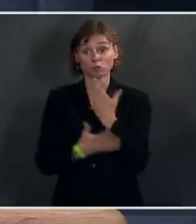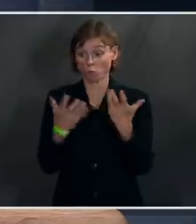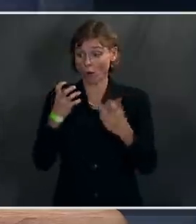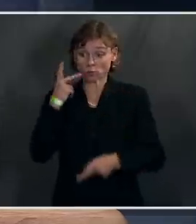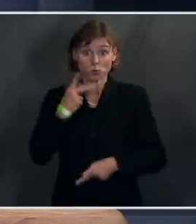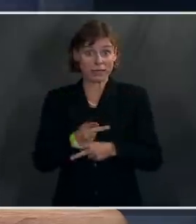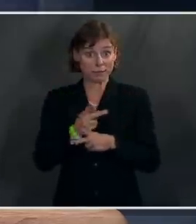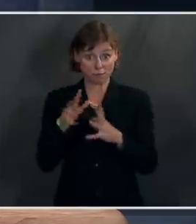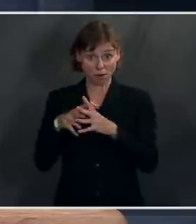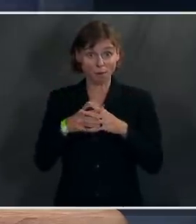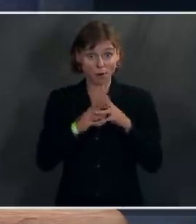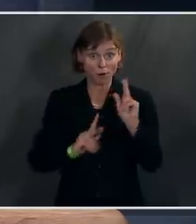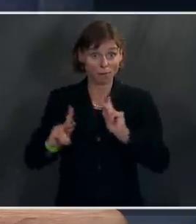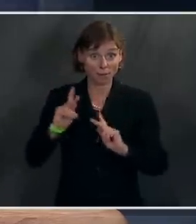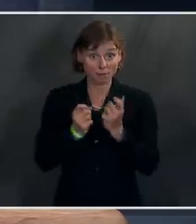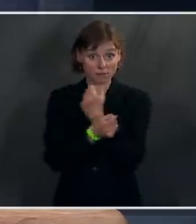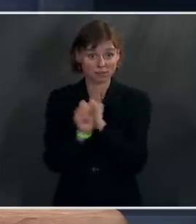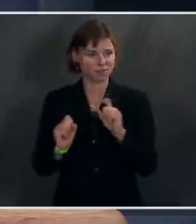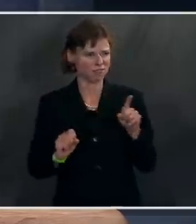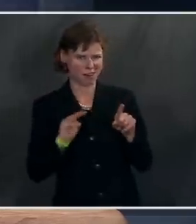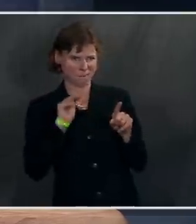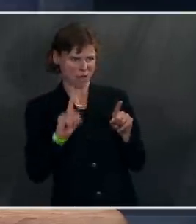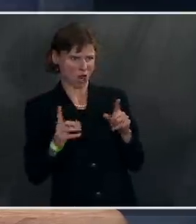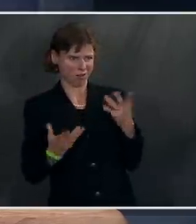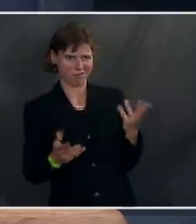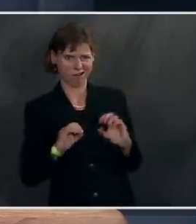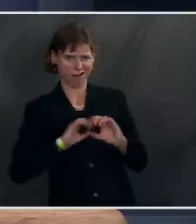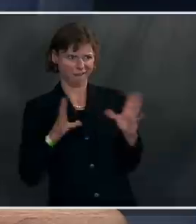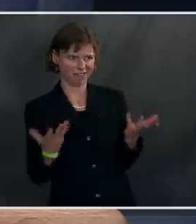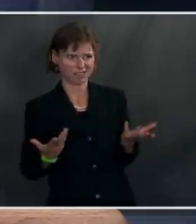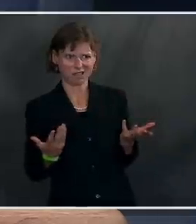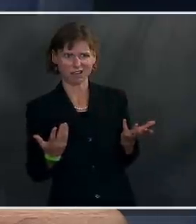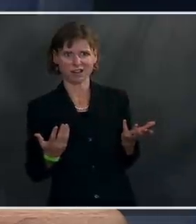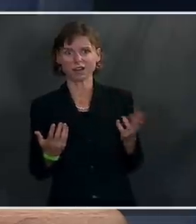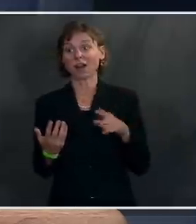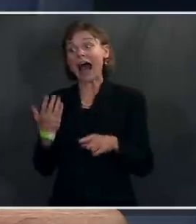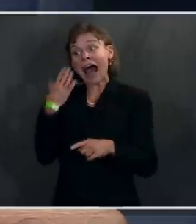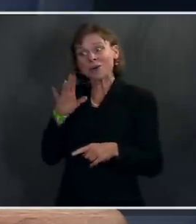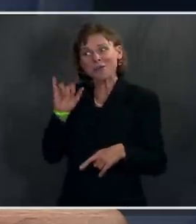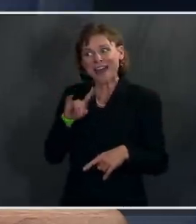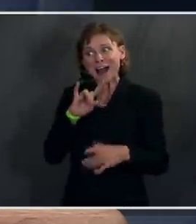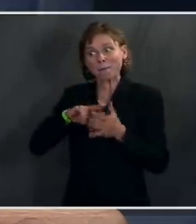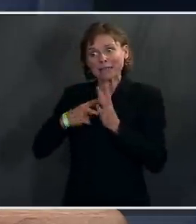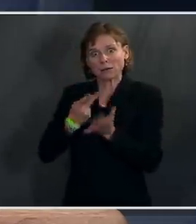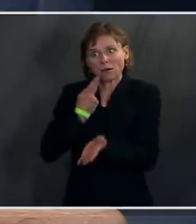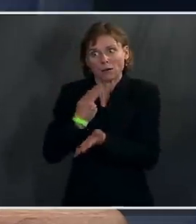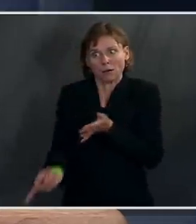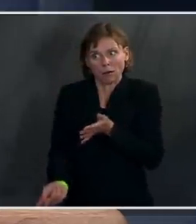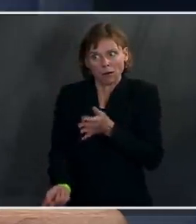The Press: Well, that hasn't worked in Maryland, obviously. Ms. Psaki: Well, I don't know that it hasn't worked because we also have prevented a number of people